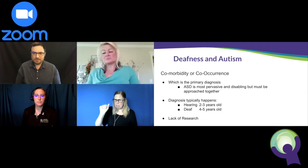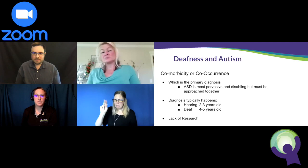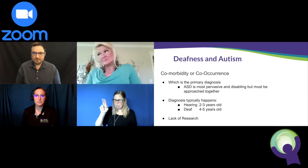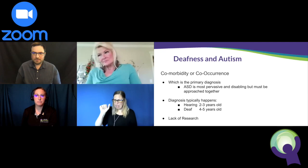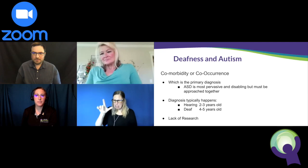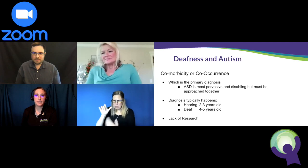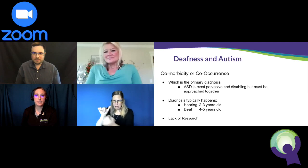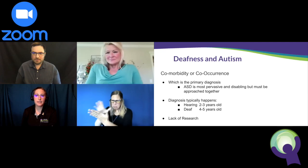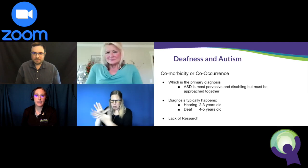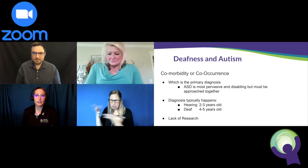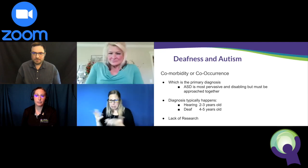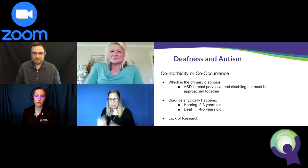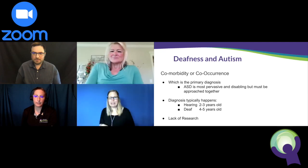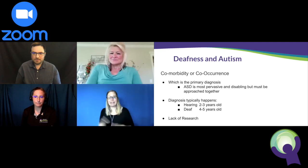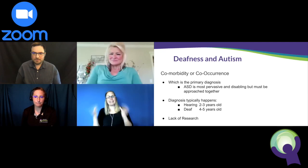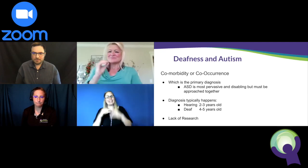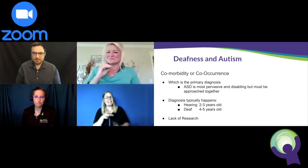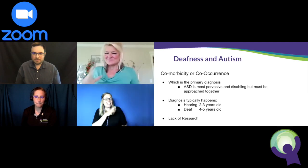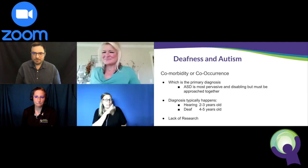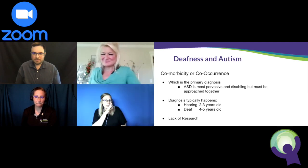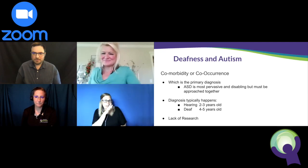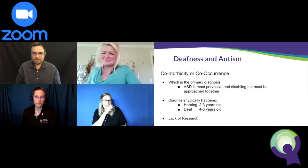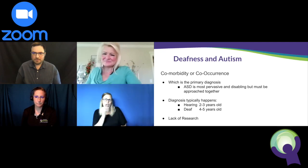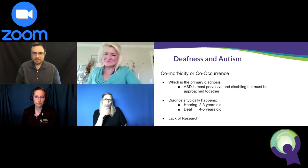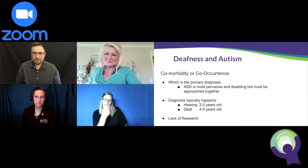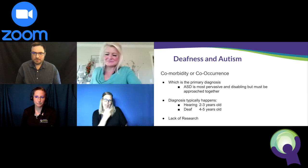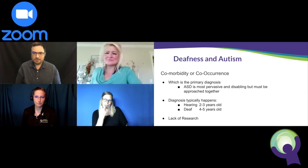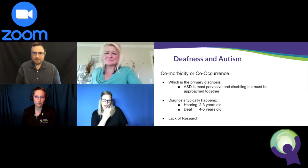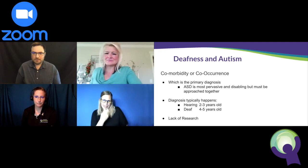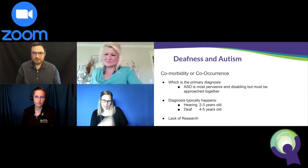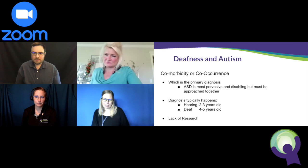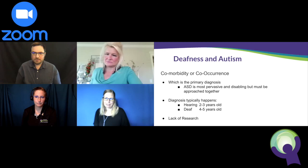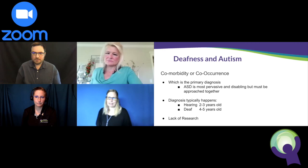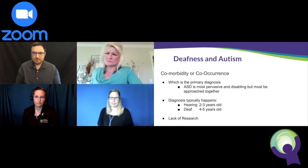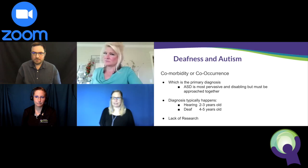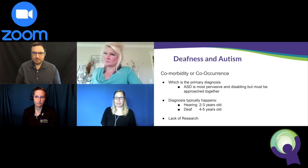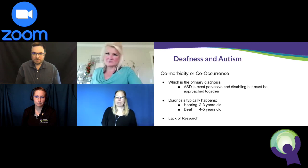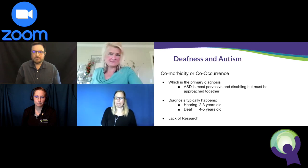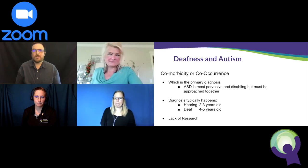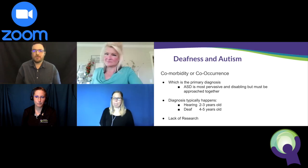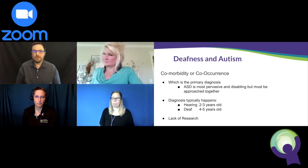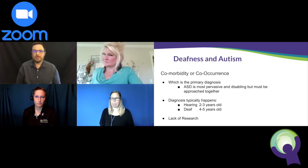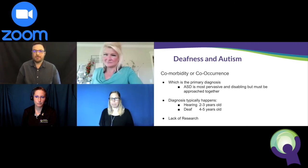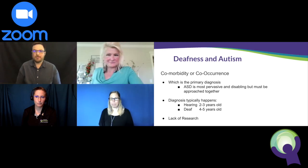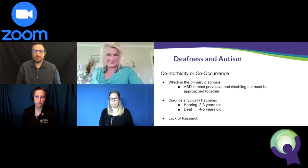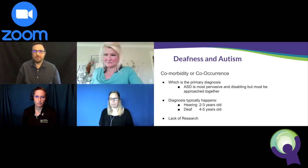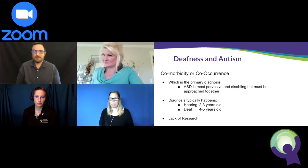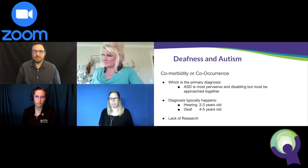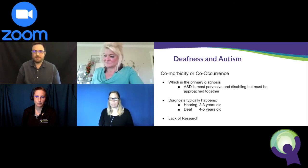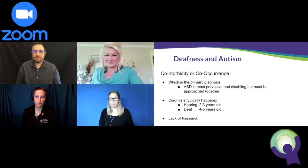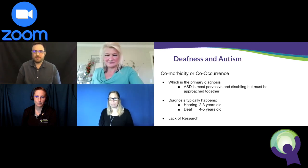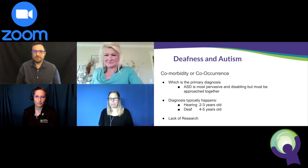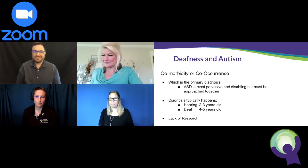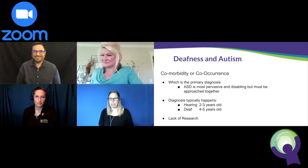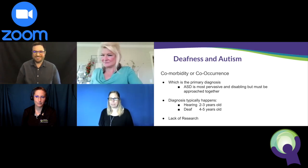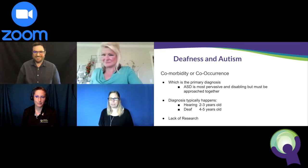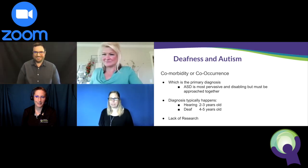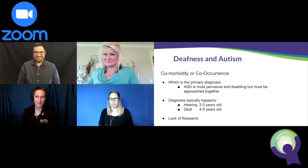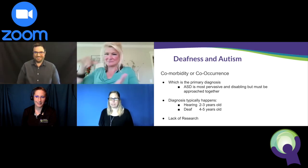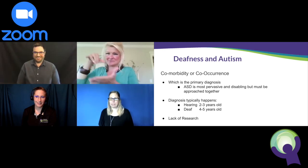Mary: Speaking and lip reading.